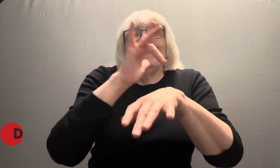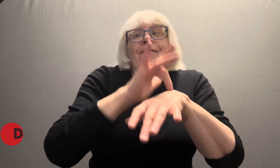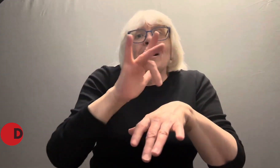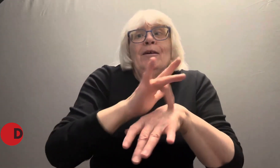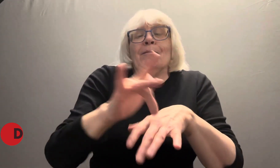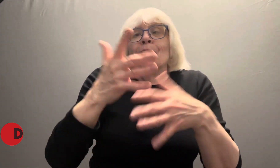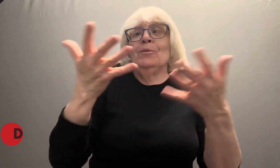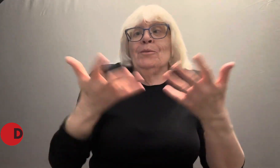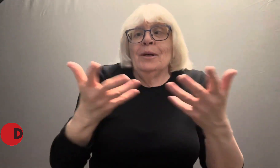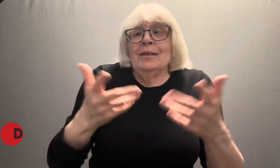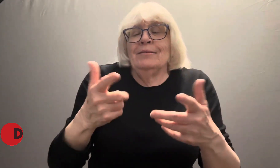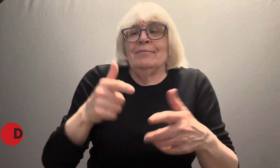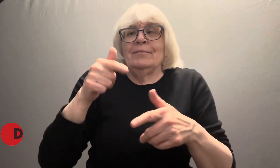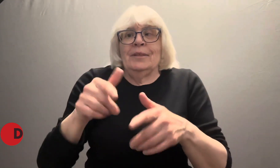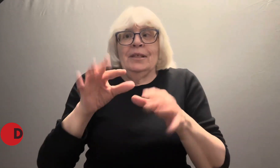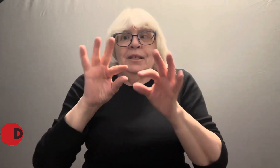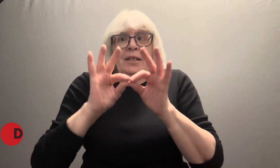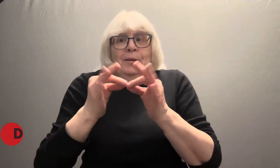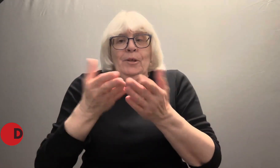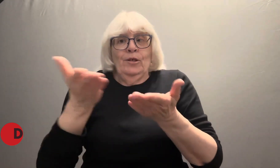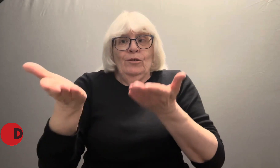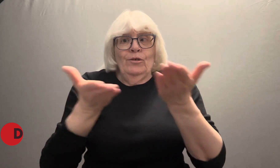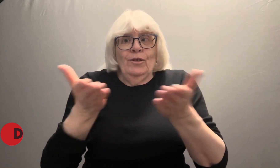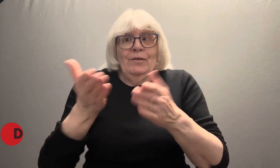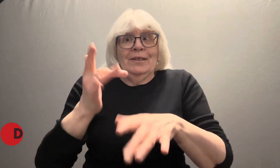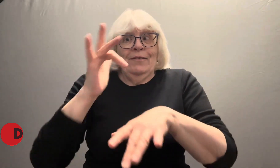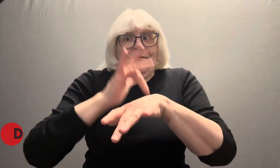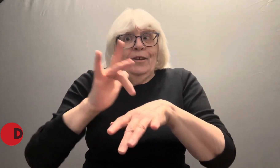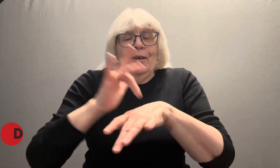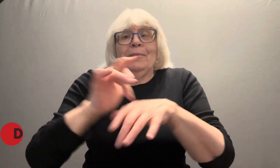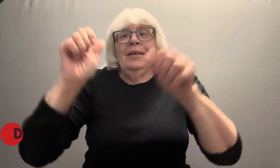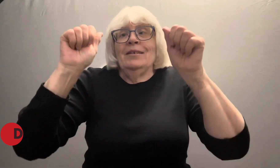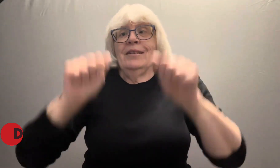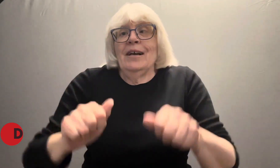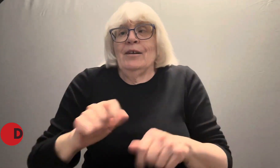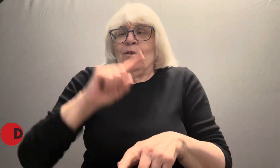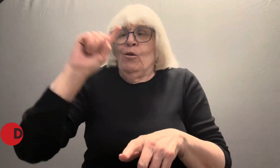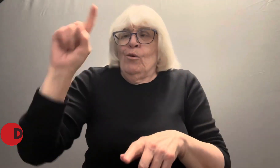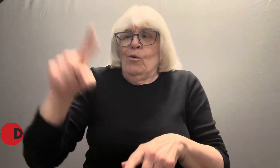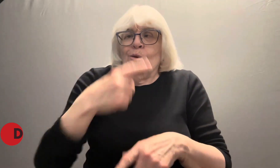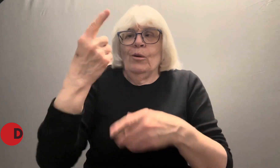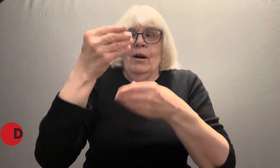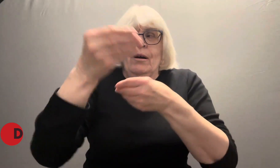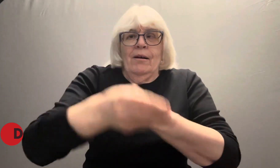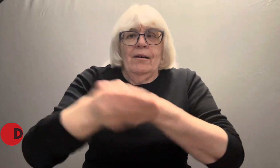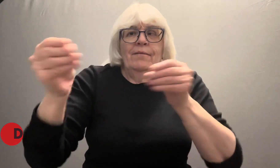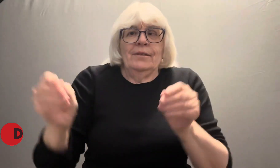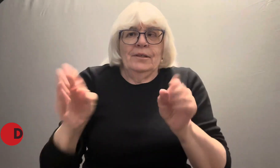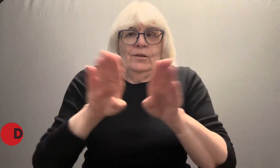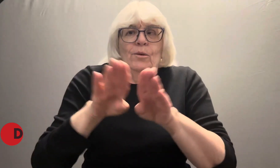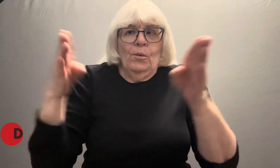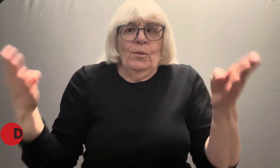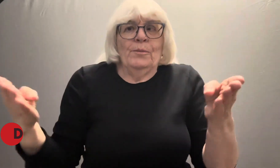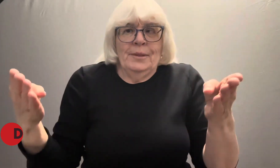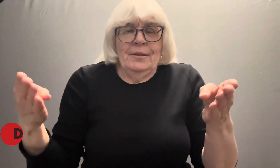service availability can only be during office hours